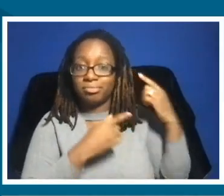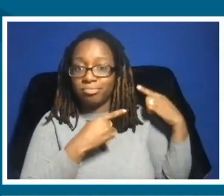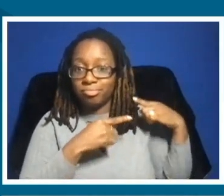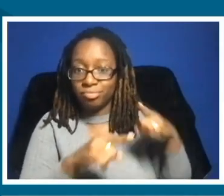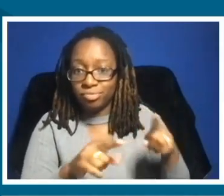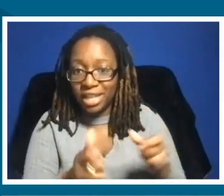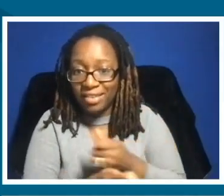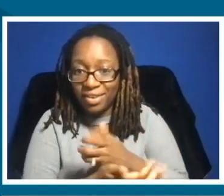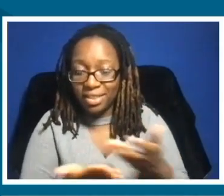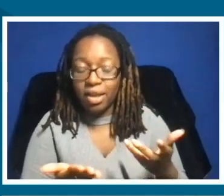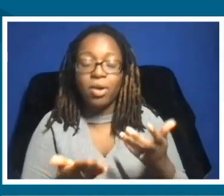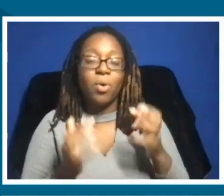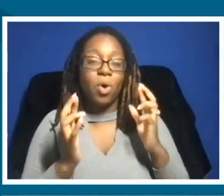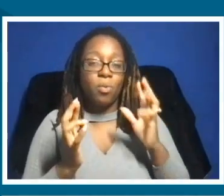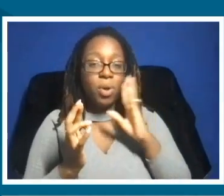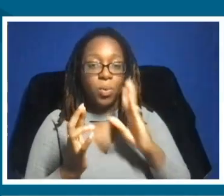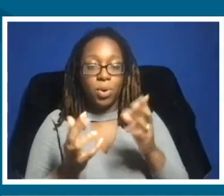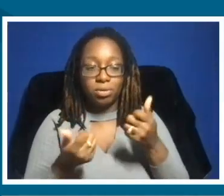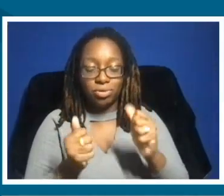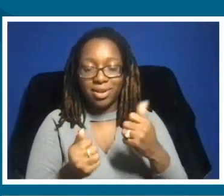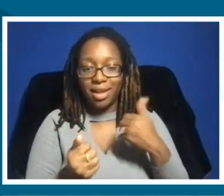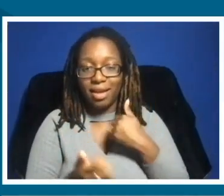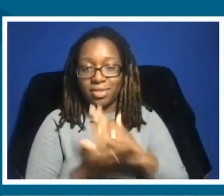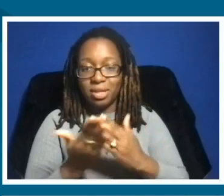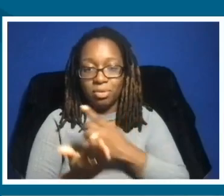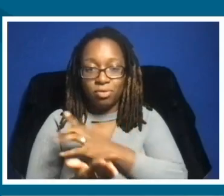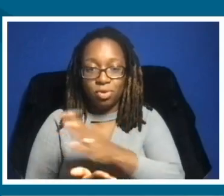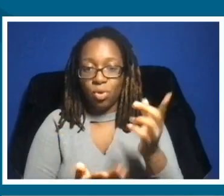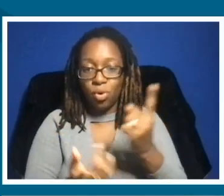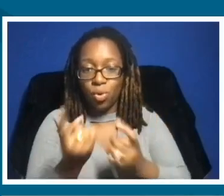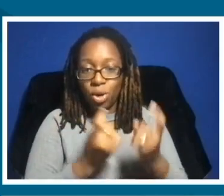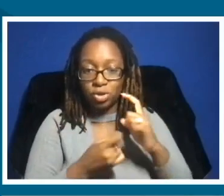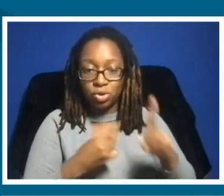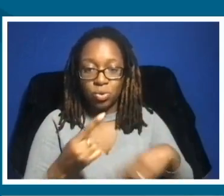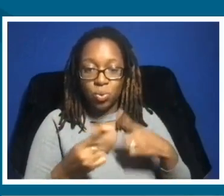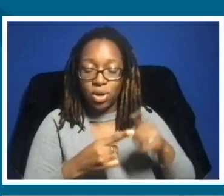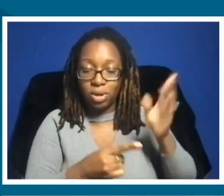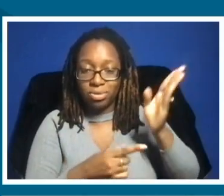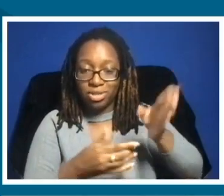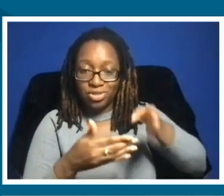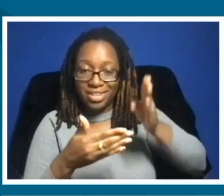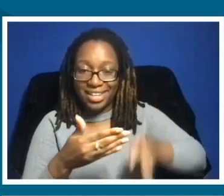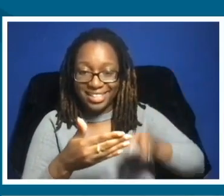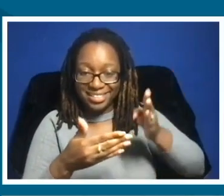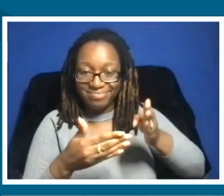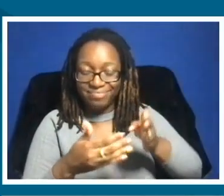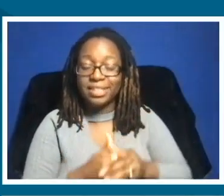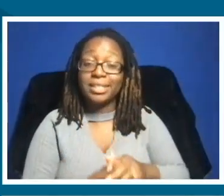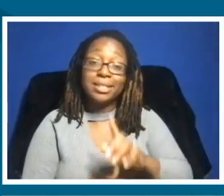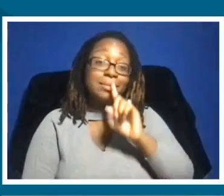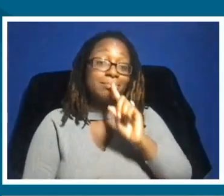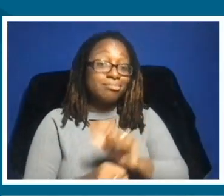questions via our social media after the presentation now our real introduction start and then